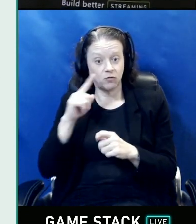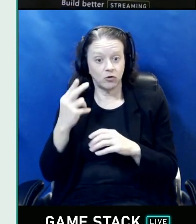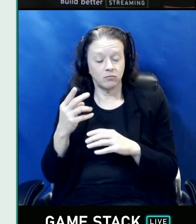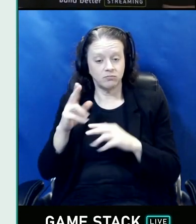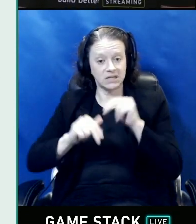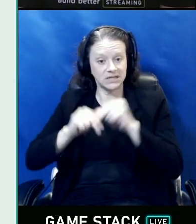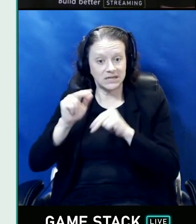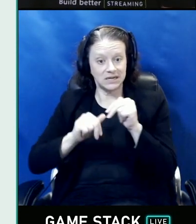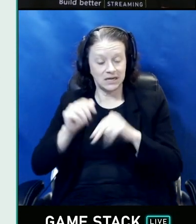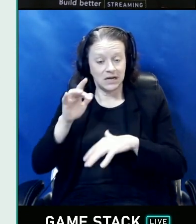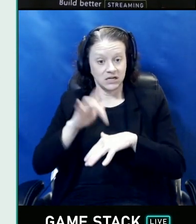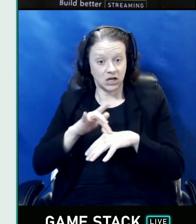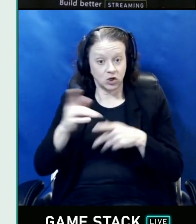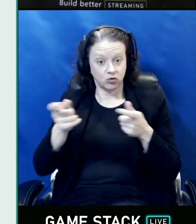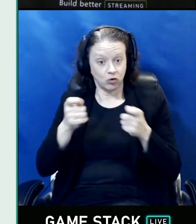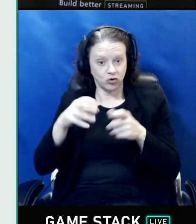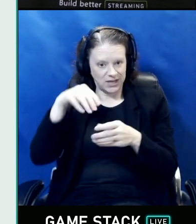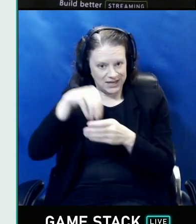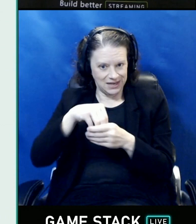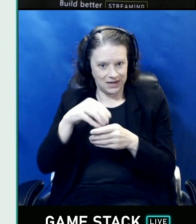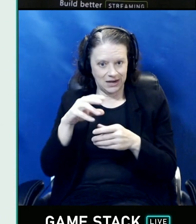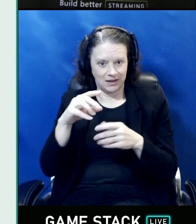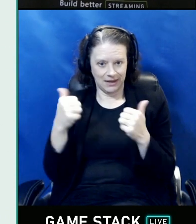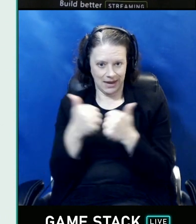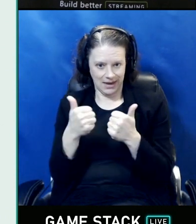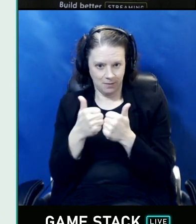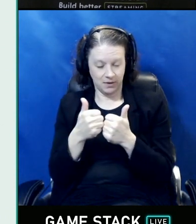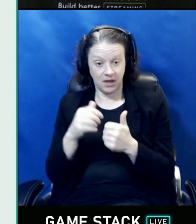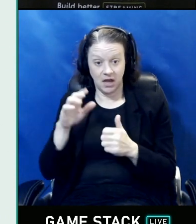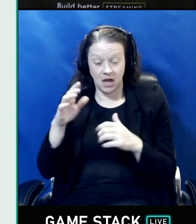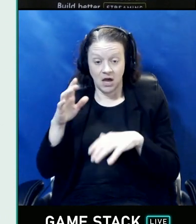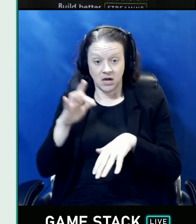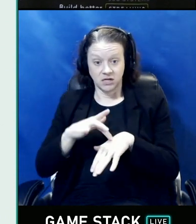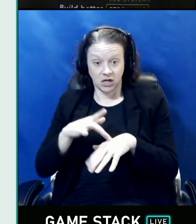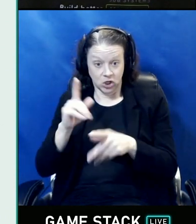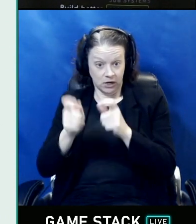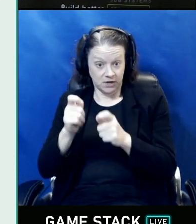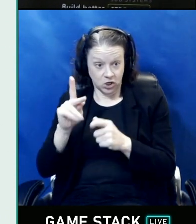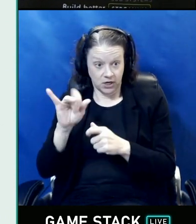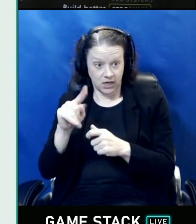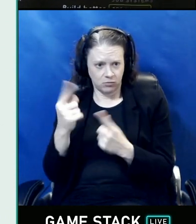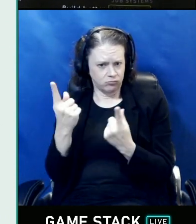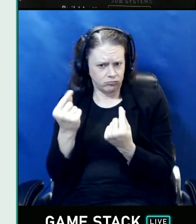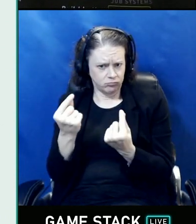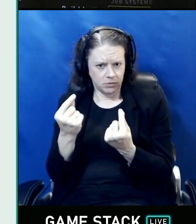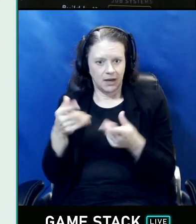And what the Touch Adaptation Kit does, is it lets us define a set of controls that the screening app